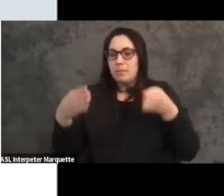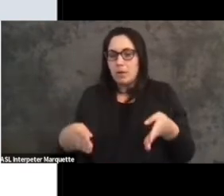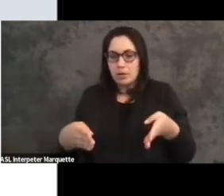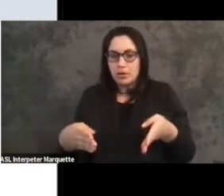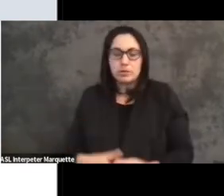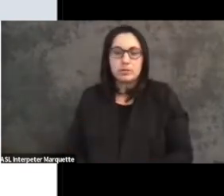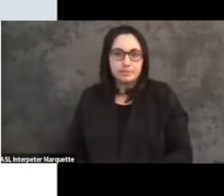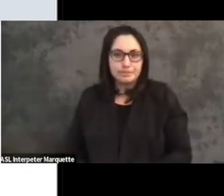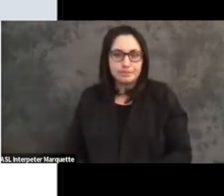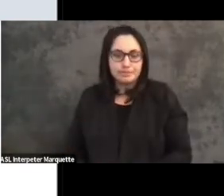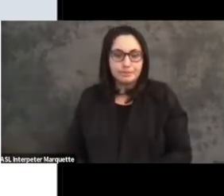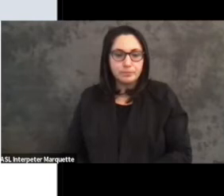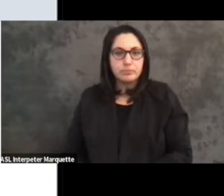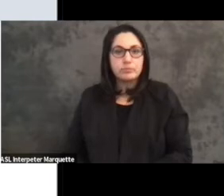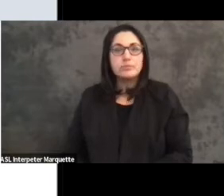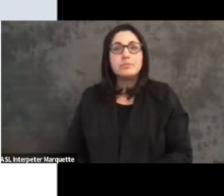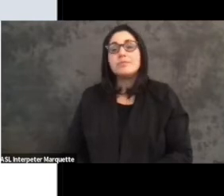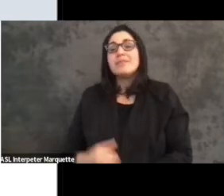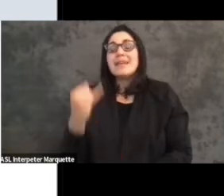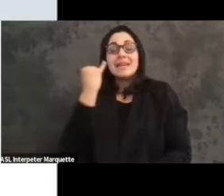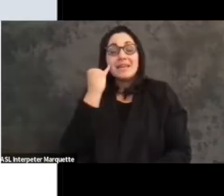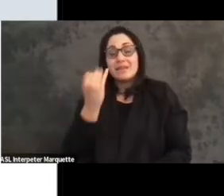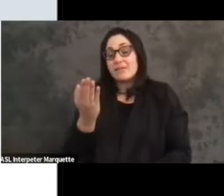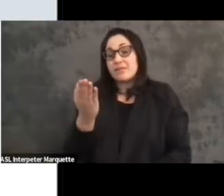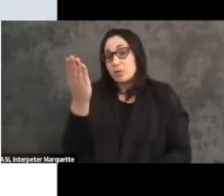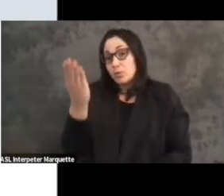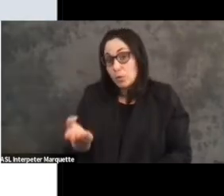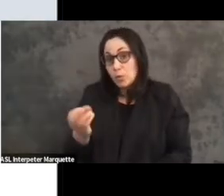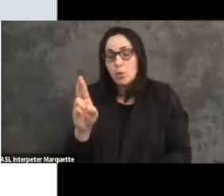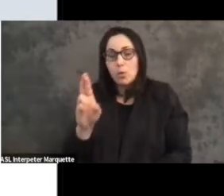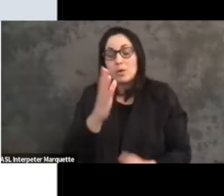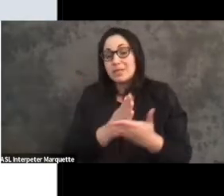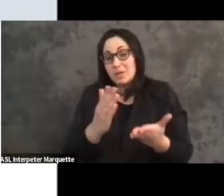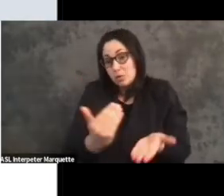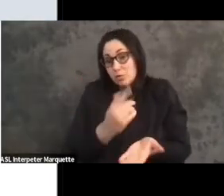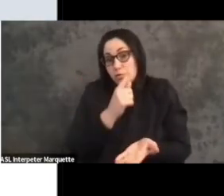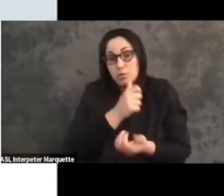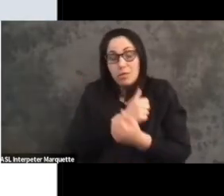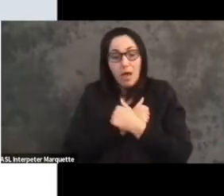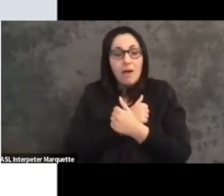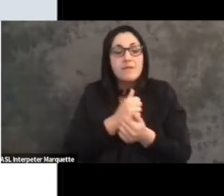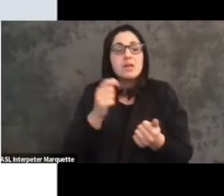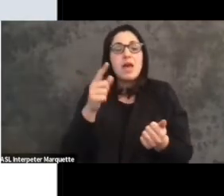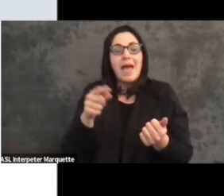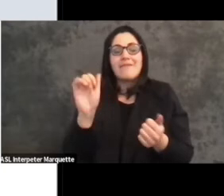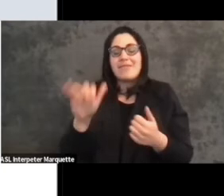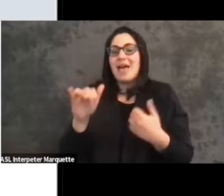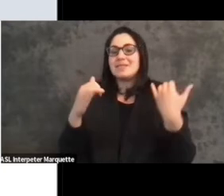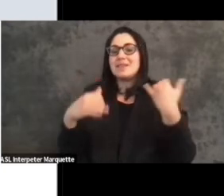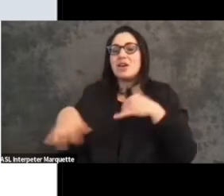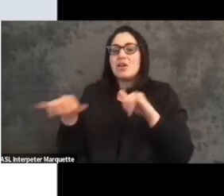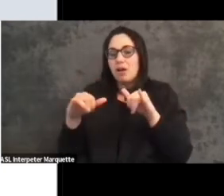a Long COVID But a very few people have been using it. So if you if you or someone you